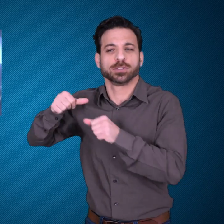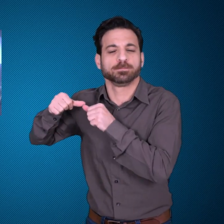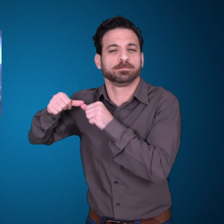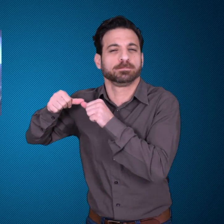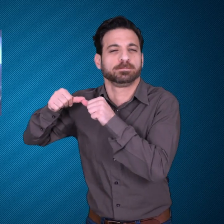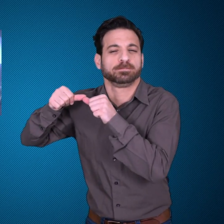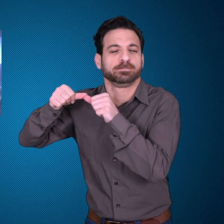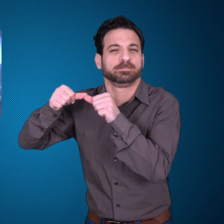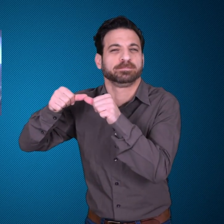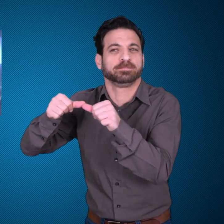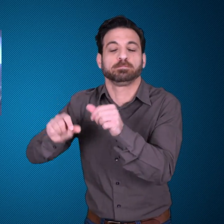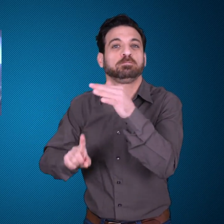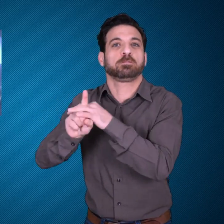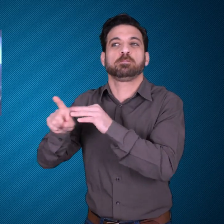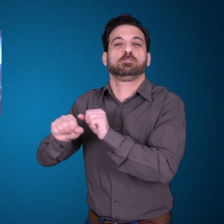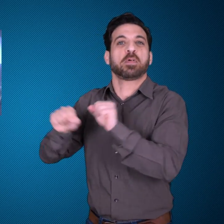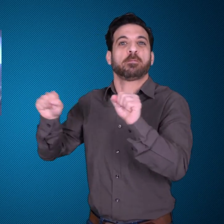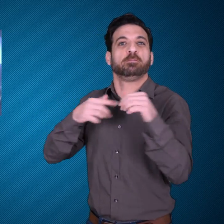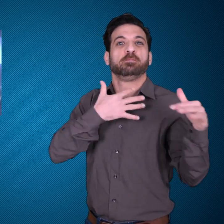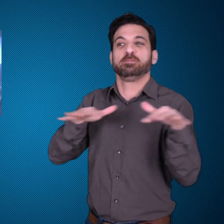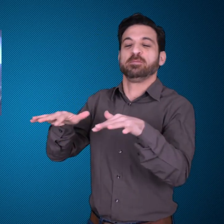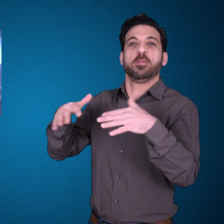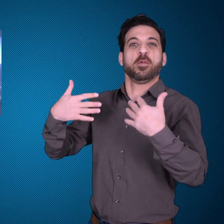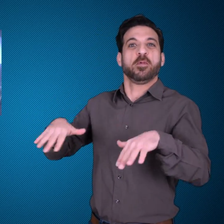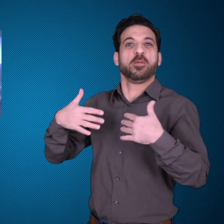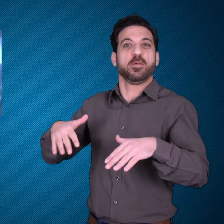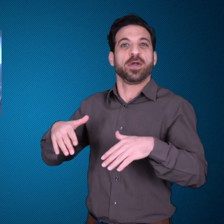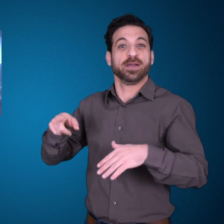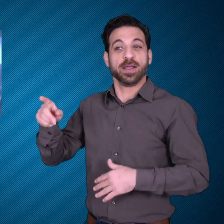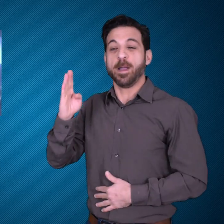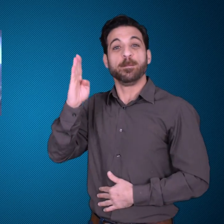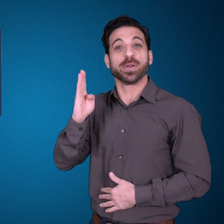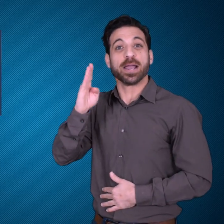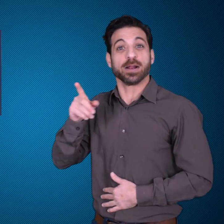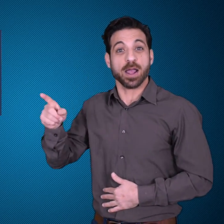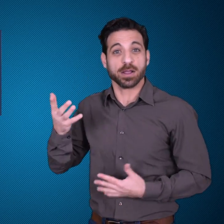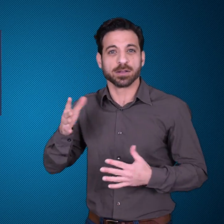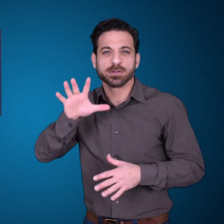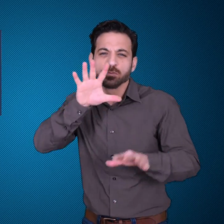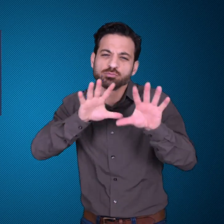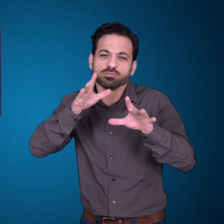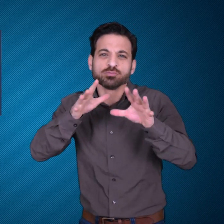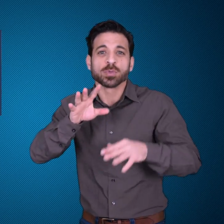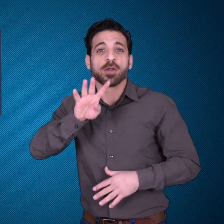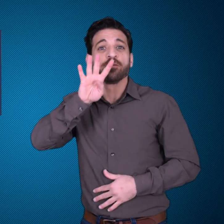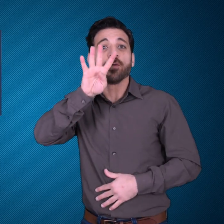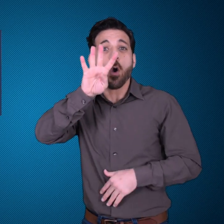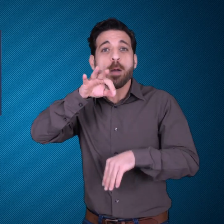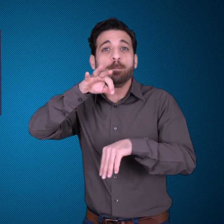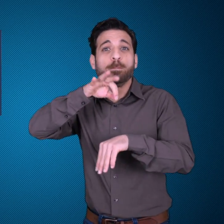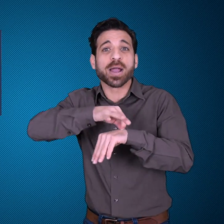southeastern New Mexico. He broke the record, shattering 50-year-old record,